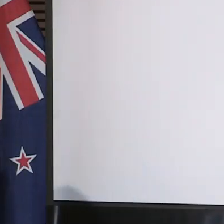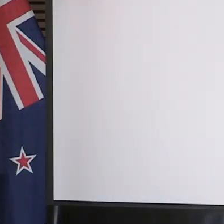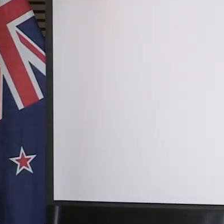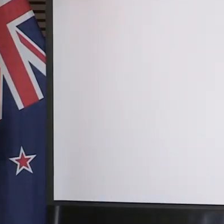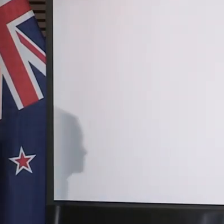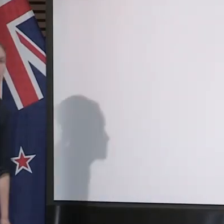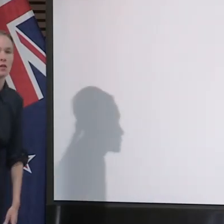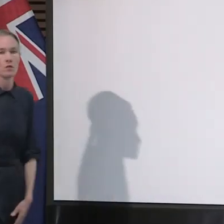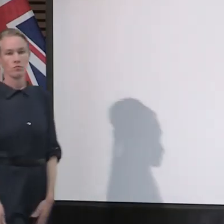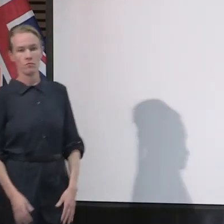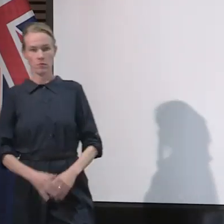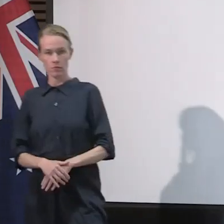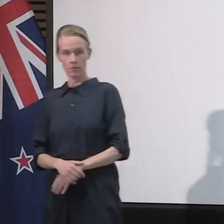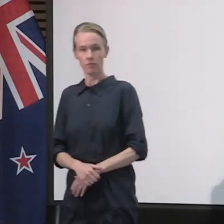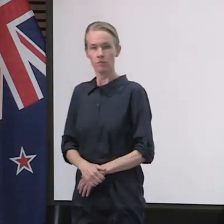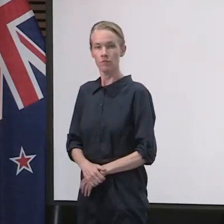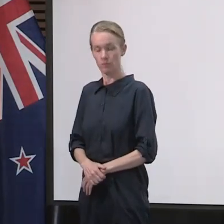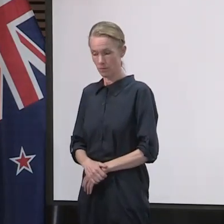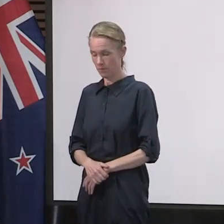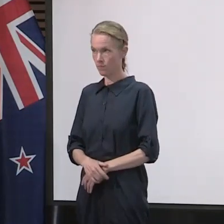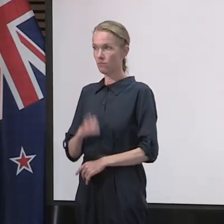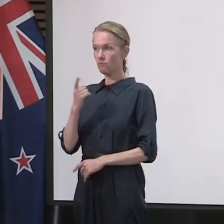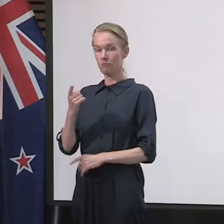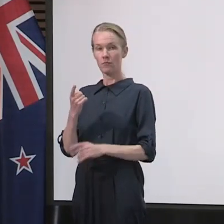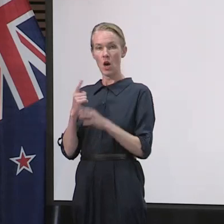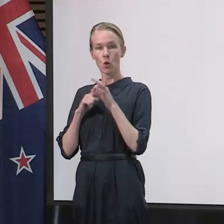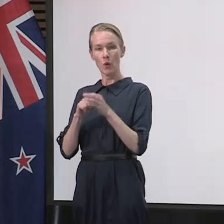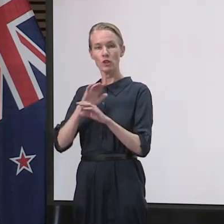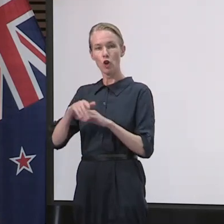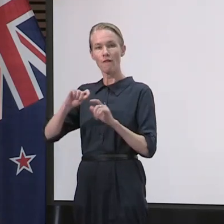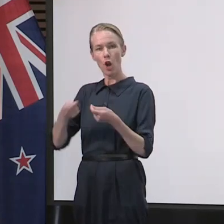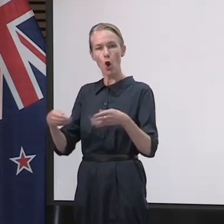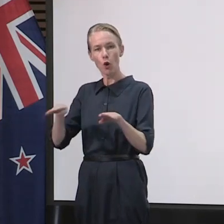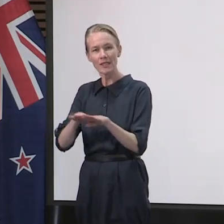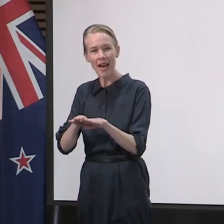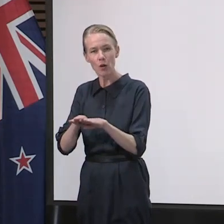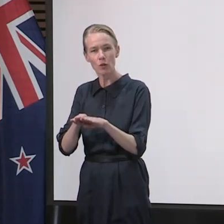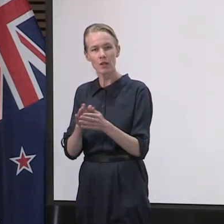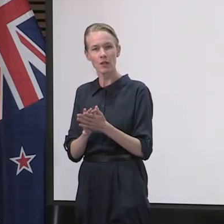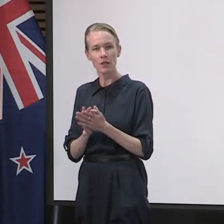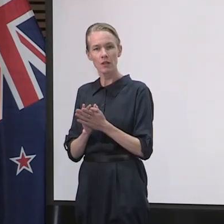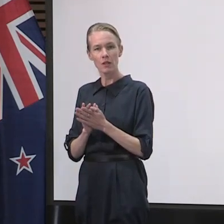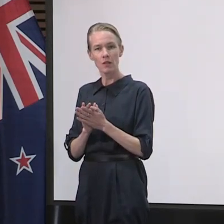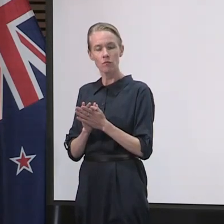to check that. Any final questions?